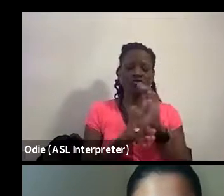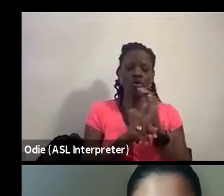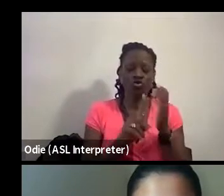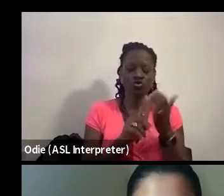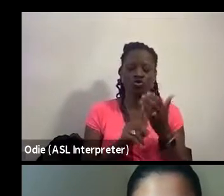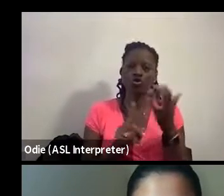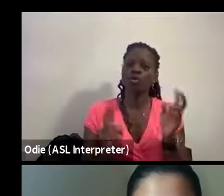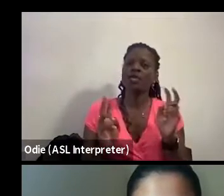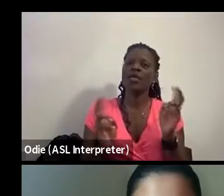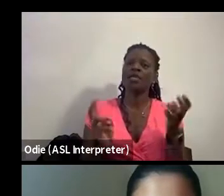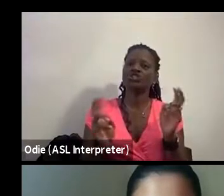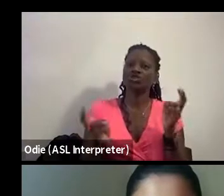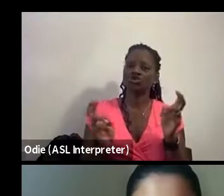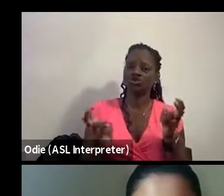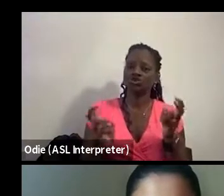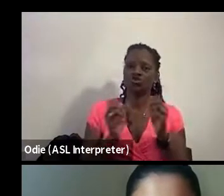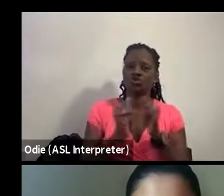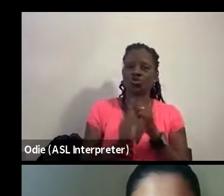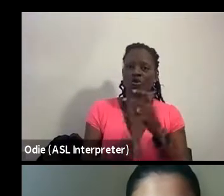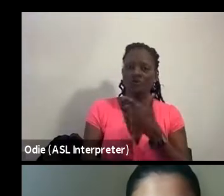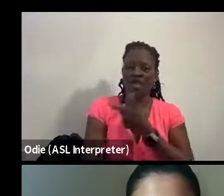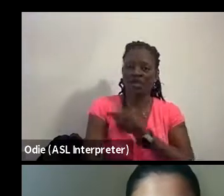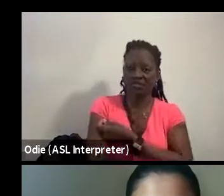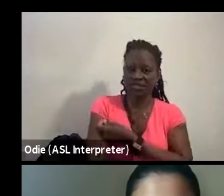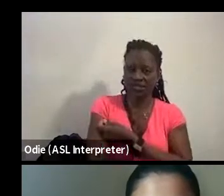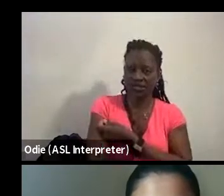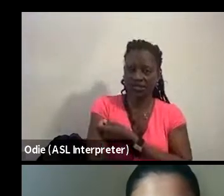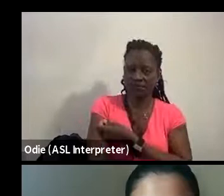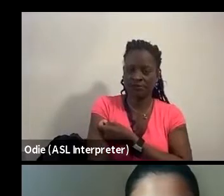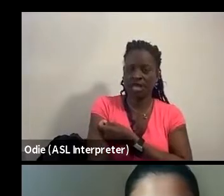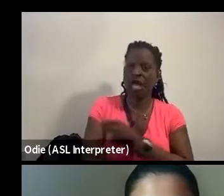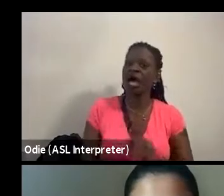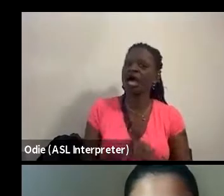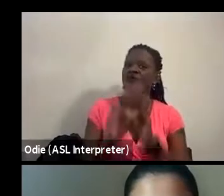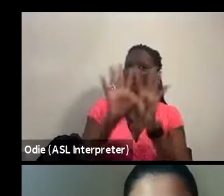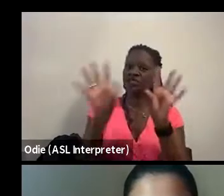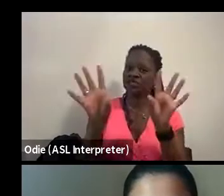have with vaccines in general, and this is something obviously this country has been